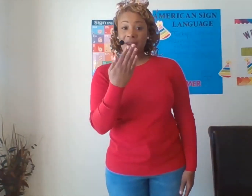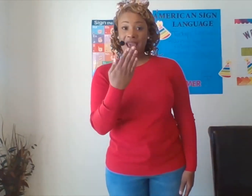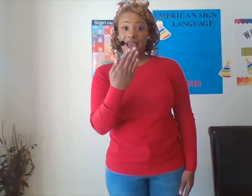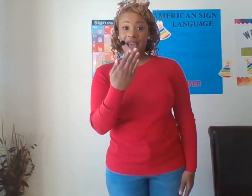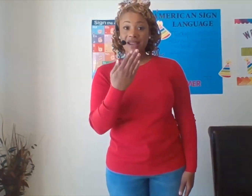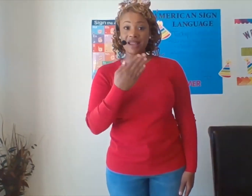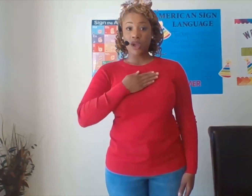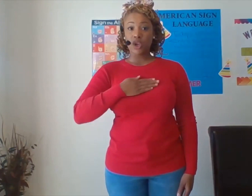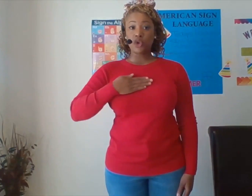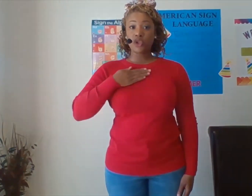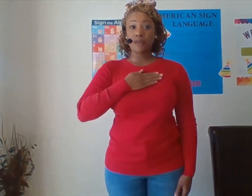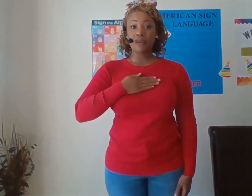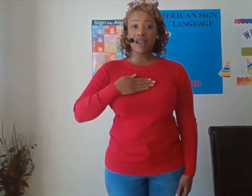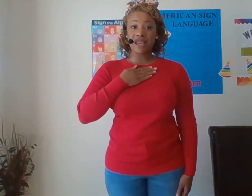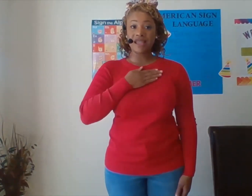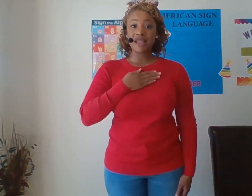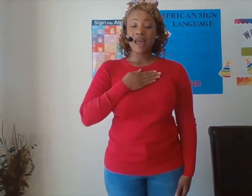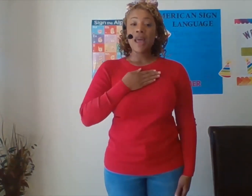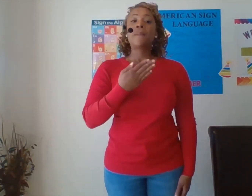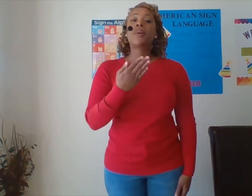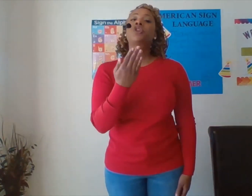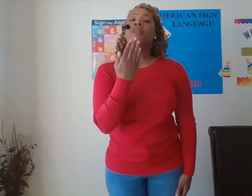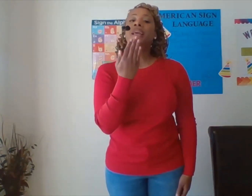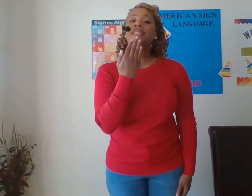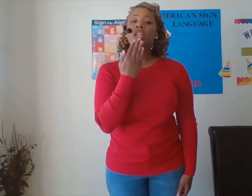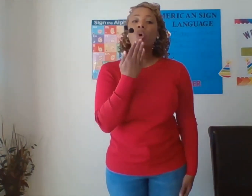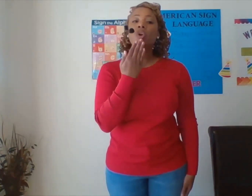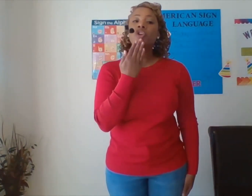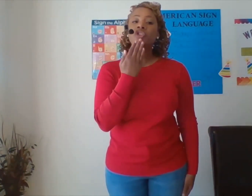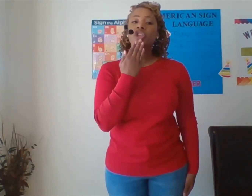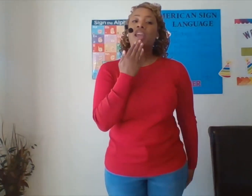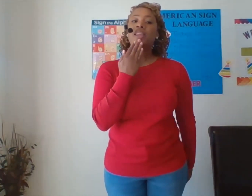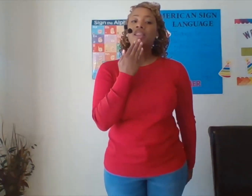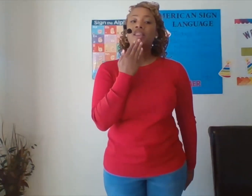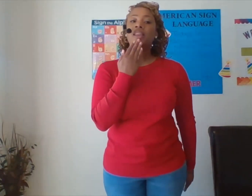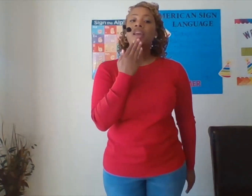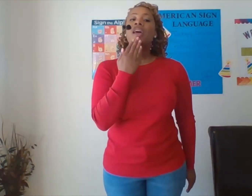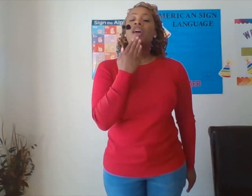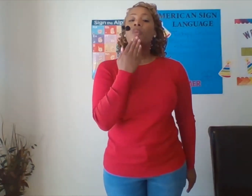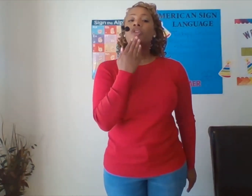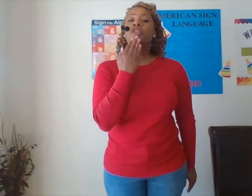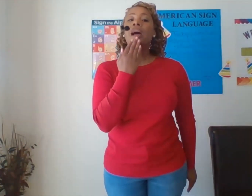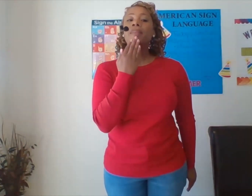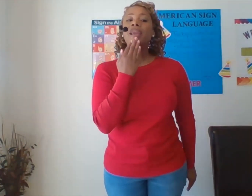hand that we use for please but you place it on your chin with your dominant